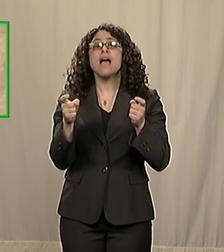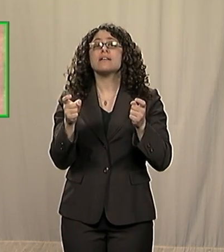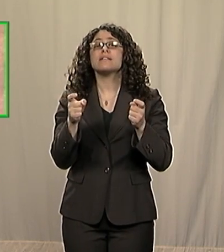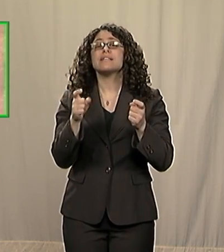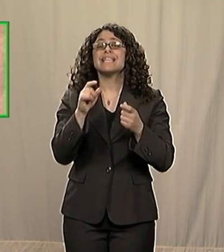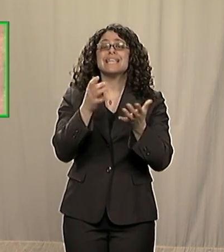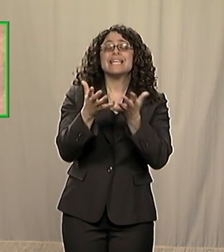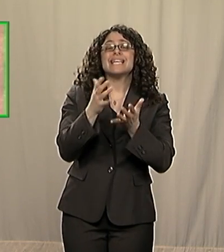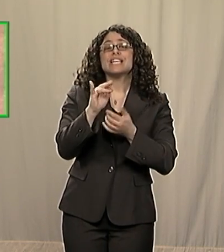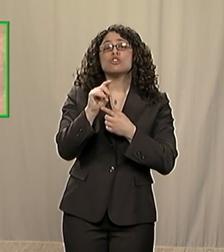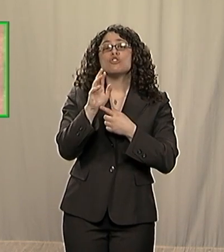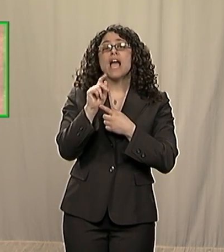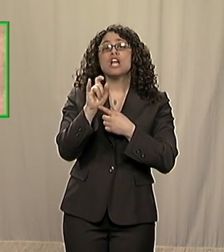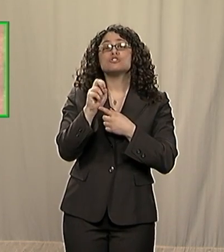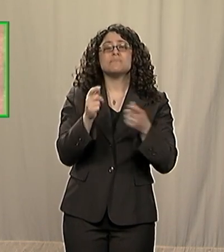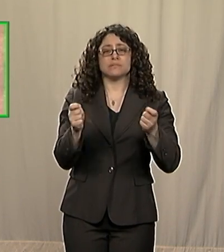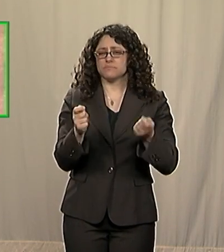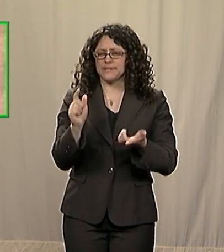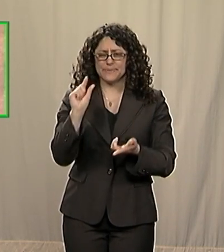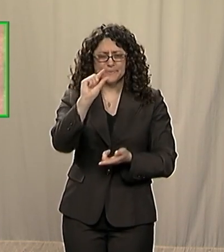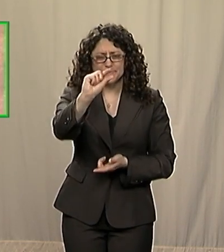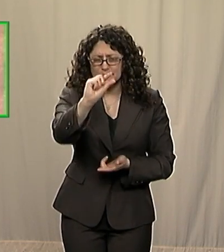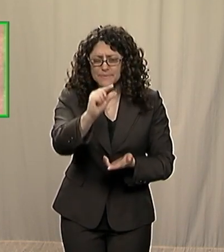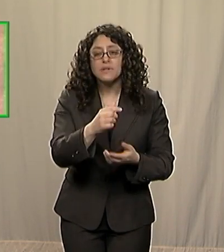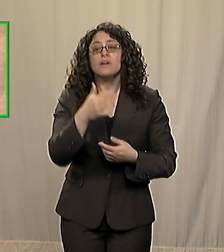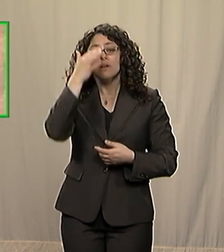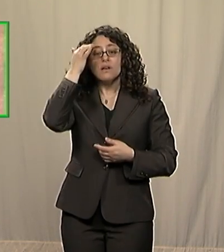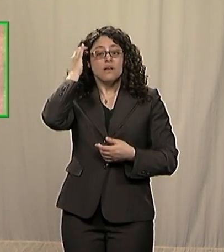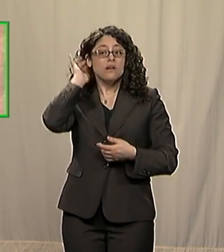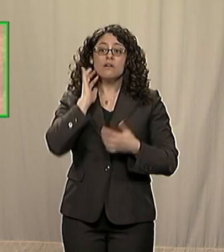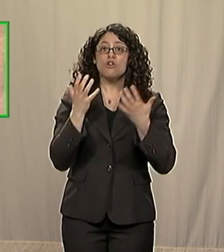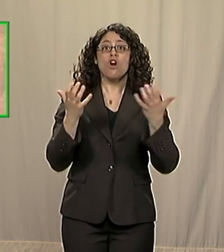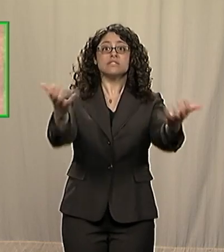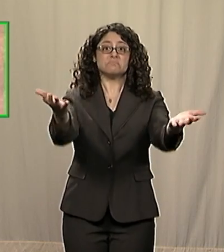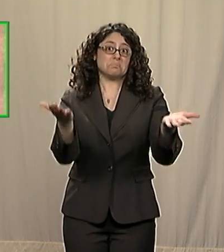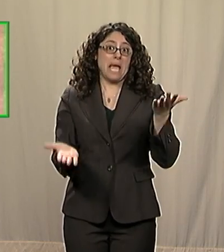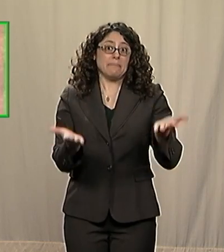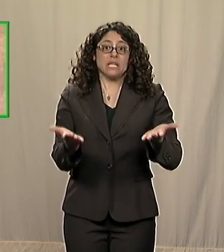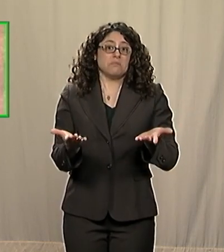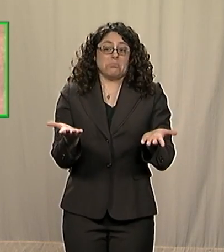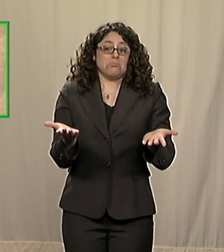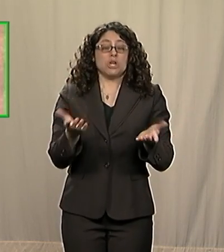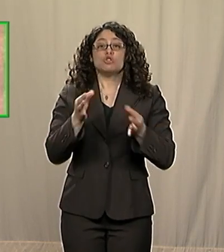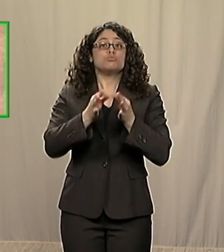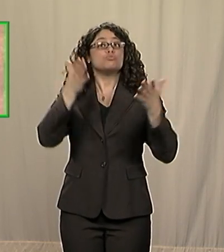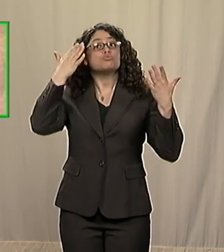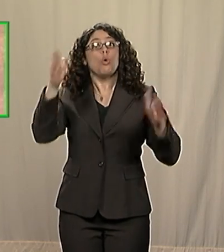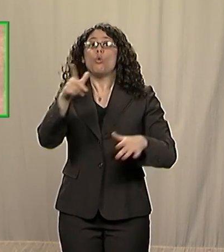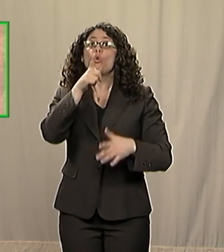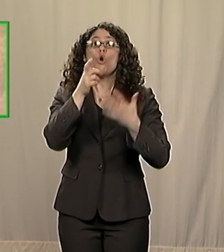about interpreting that's being broadcast, the interpreter might not know who their audience is, if there is an audience.